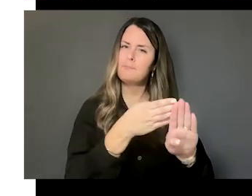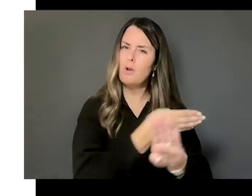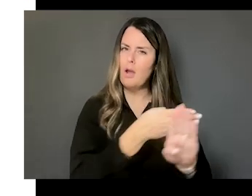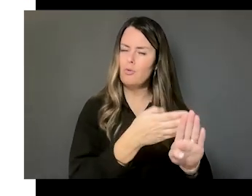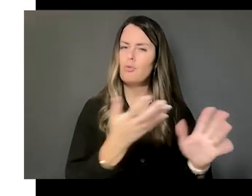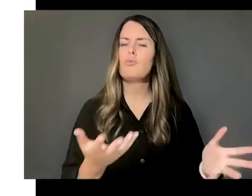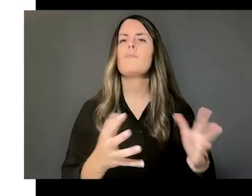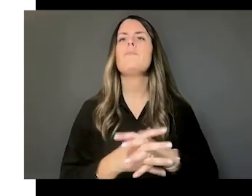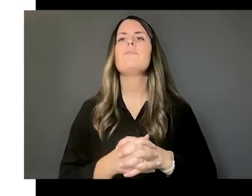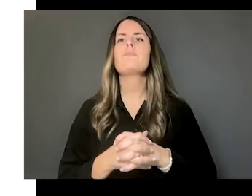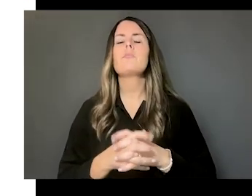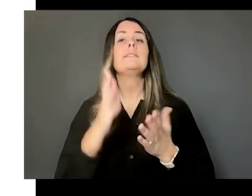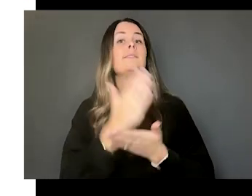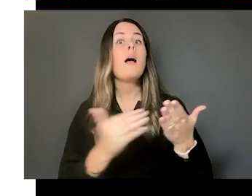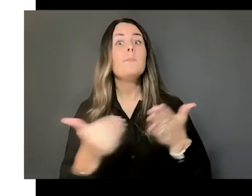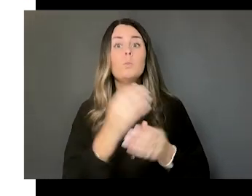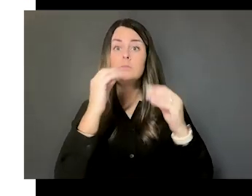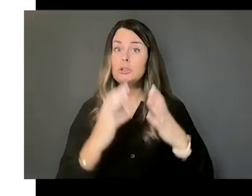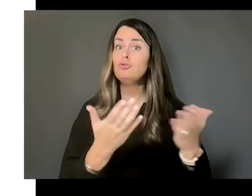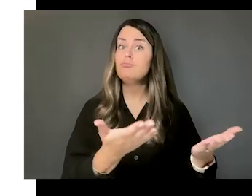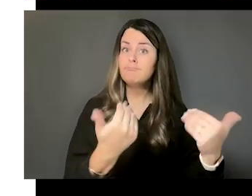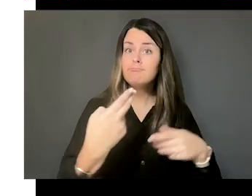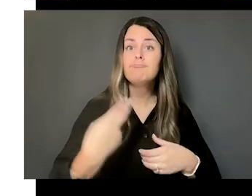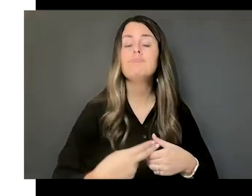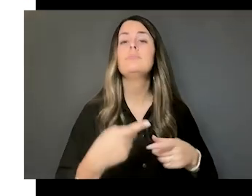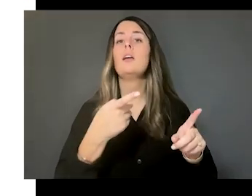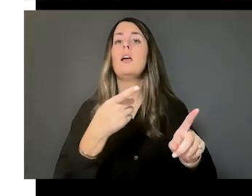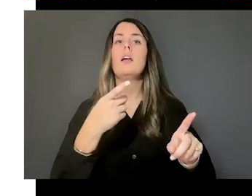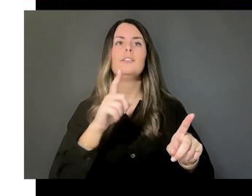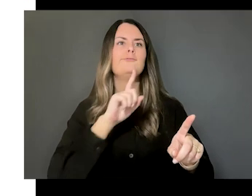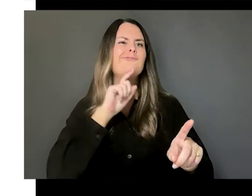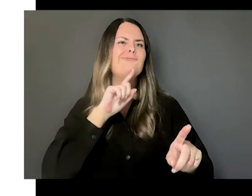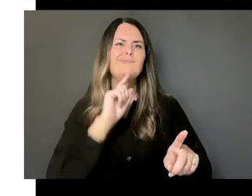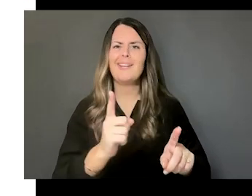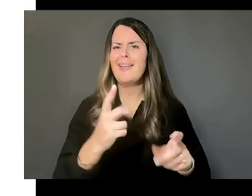So I've had some new teachers coming in who are all about problem-based